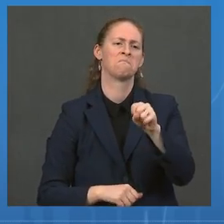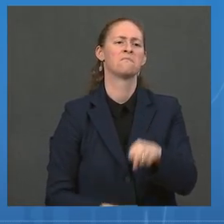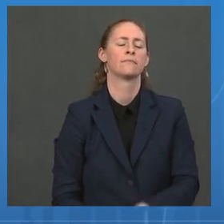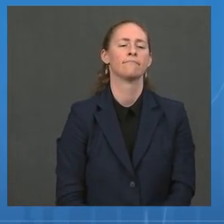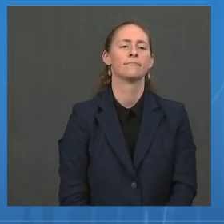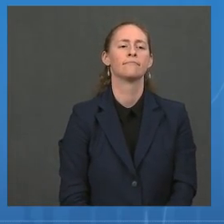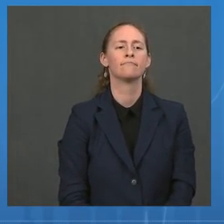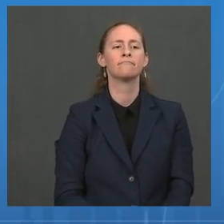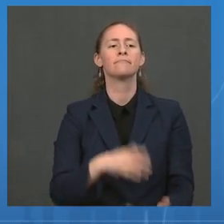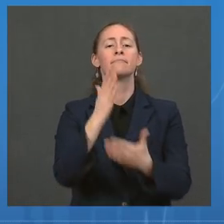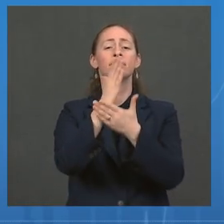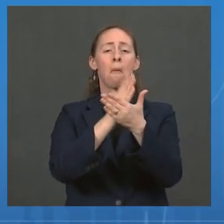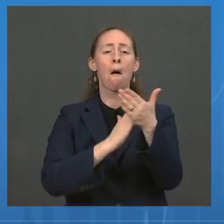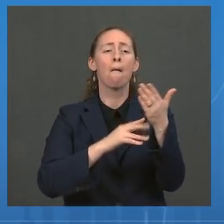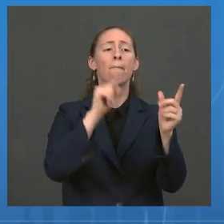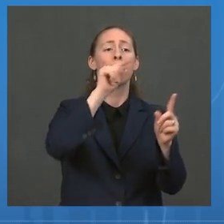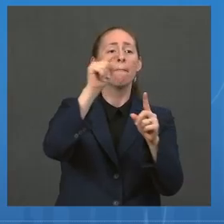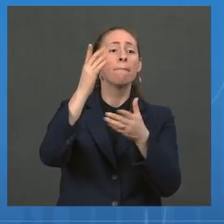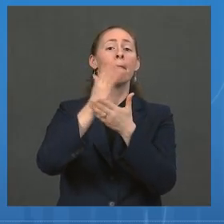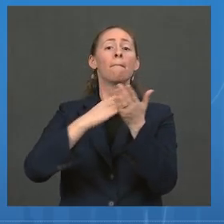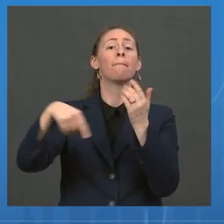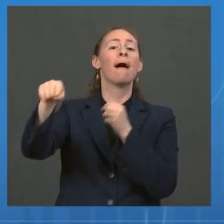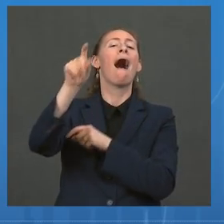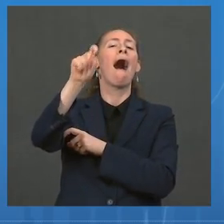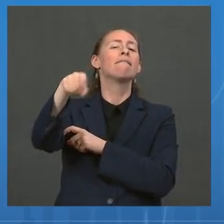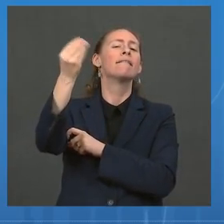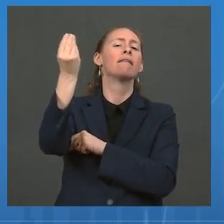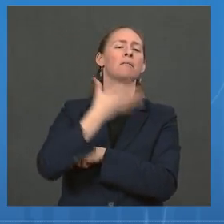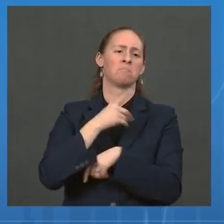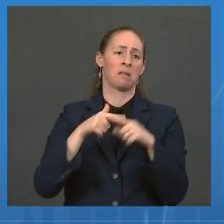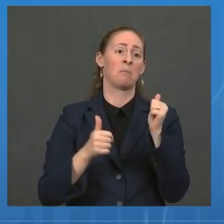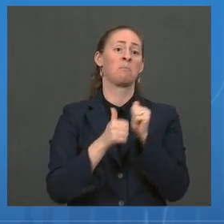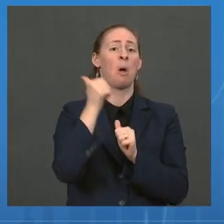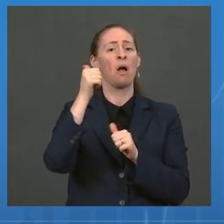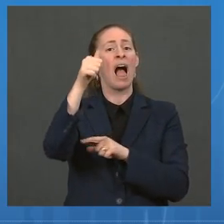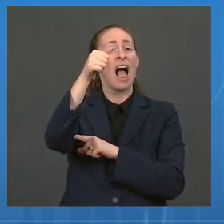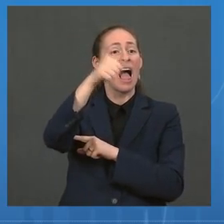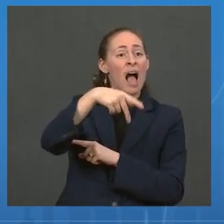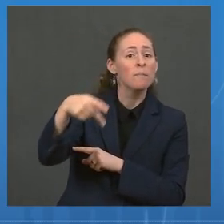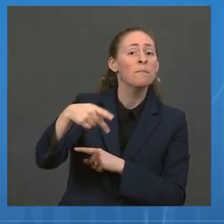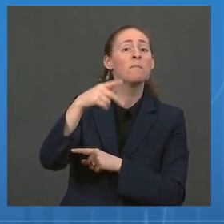Mr. Zients: Yeah, I think it's important, Kaitlan, when we talk about 200 million at-home rapid testing,